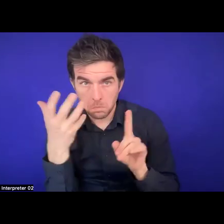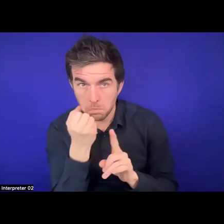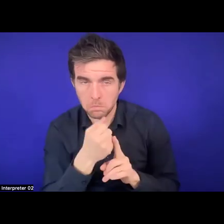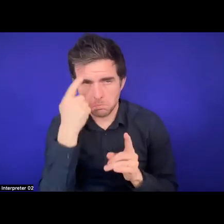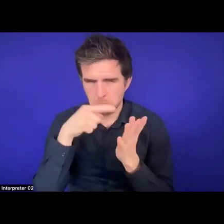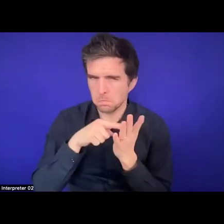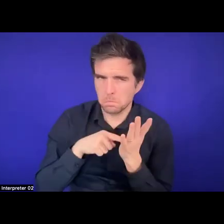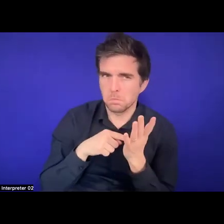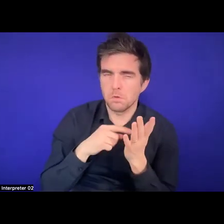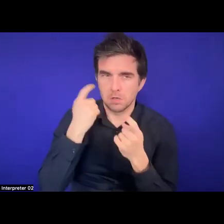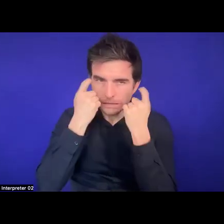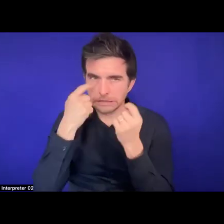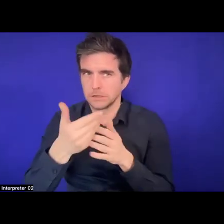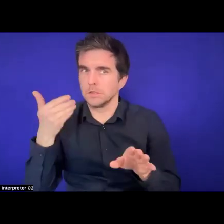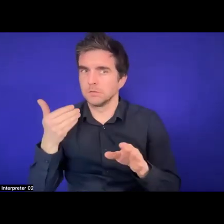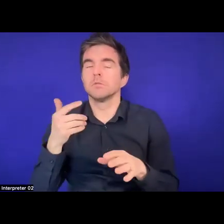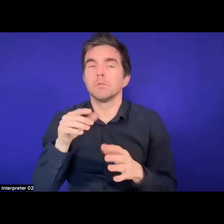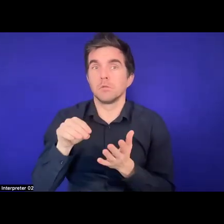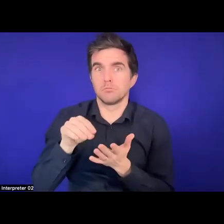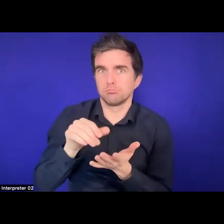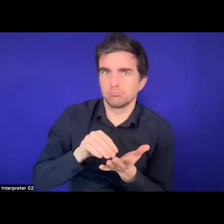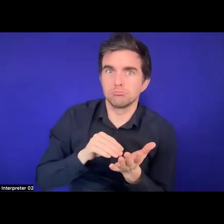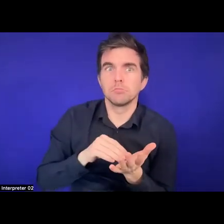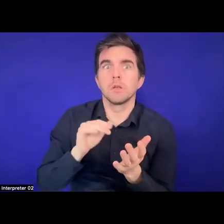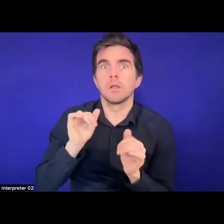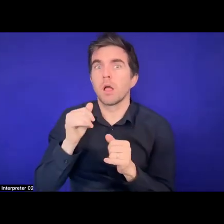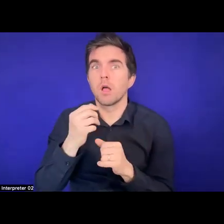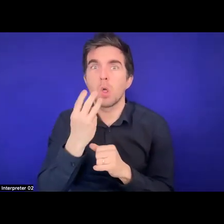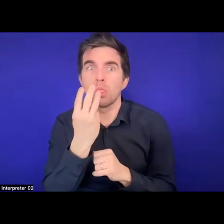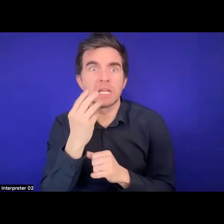identify areas you need to strengthen in your proposal before you move on to the